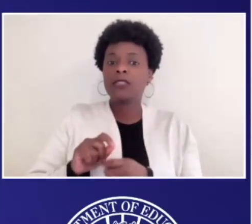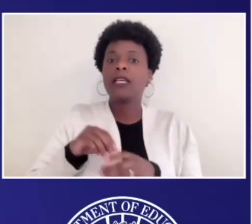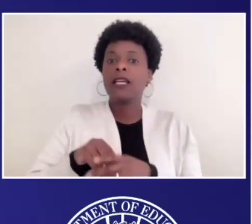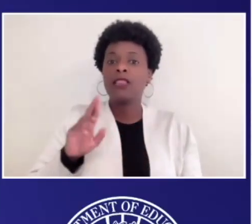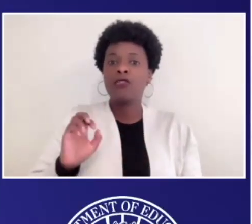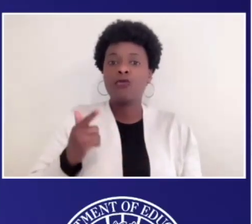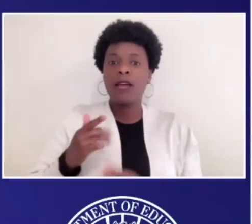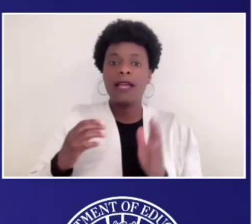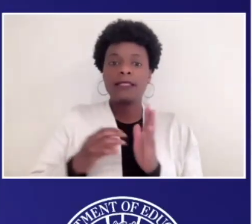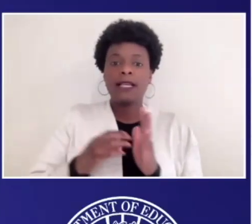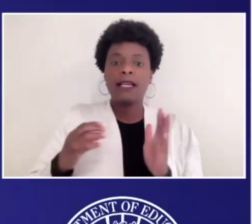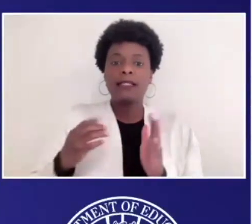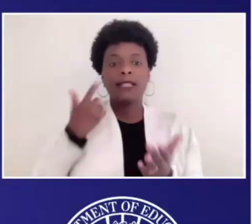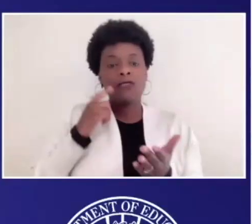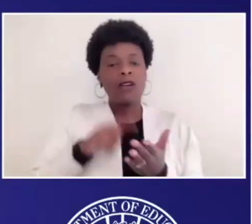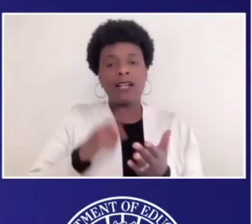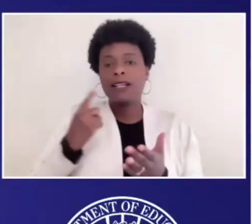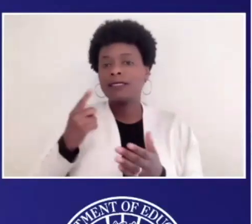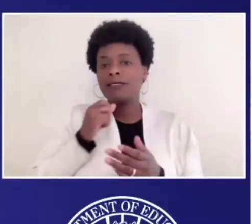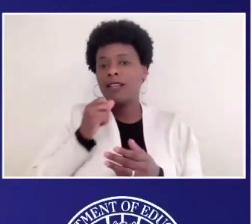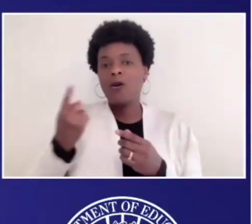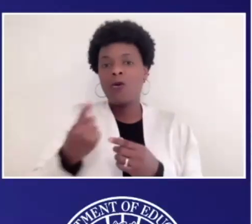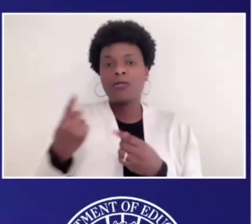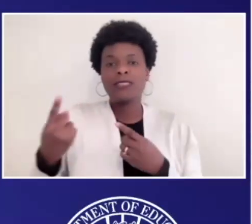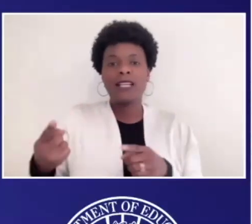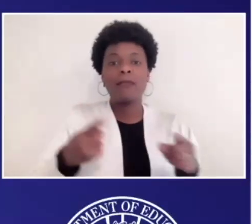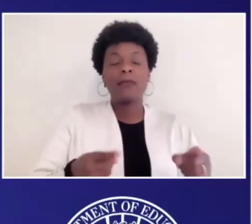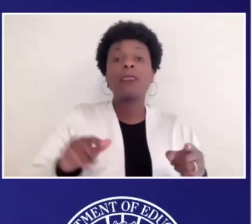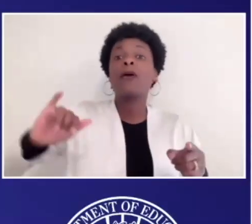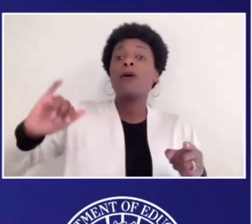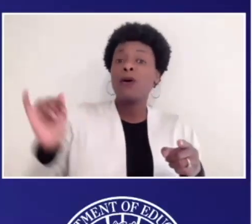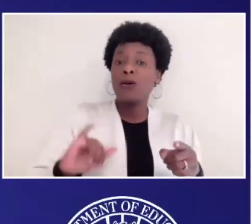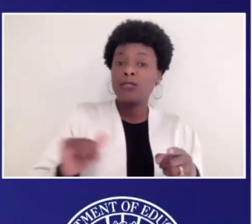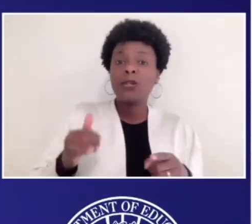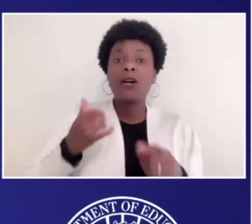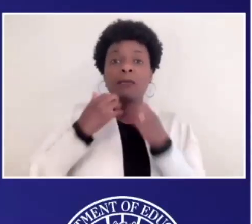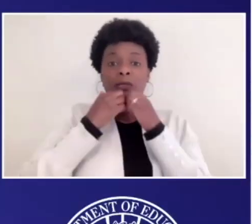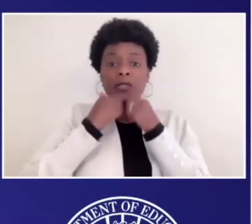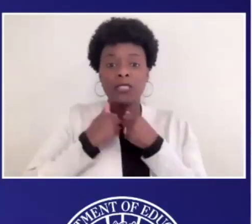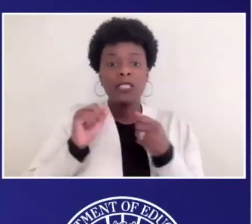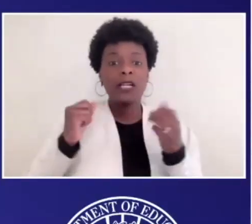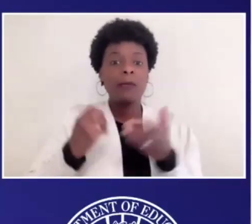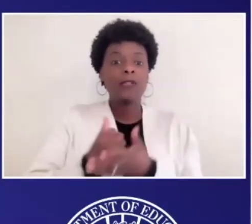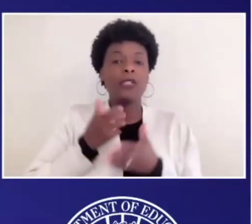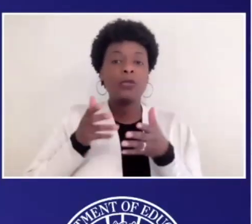always done. Even furthermore, I greatly appreciate the opportunity to allow borrowers to do that online,